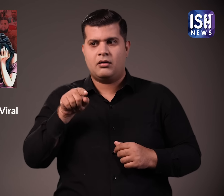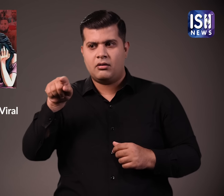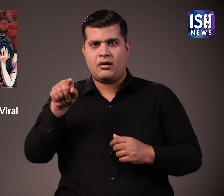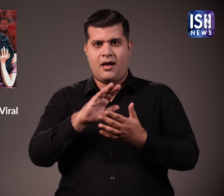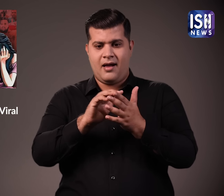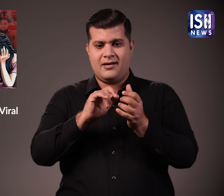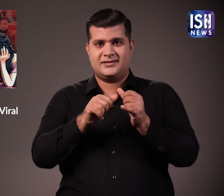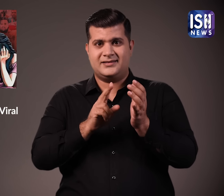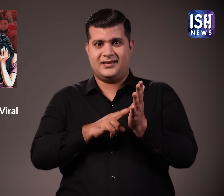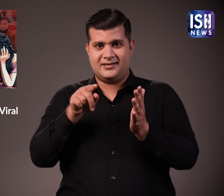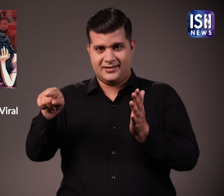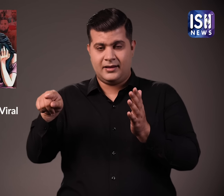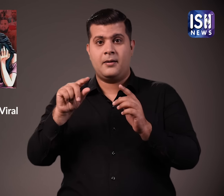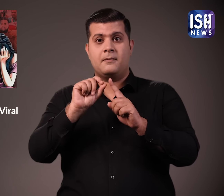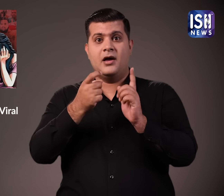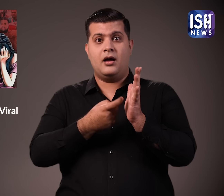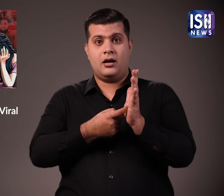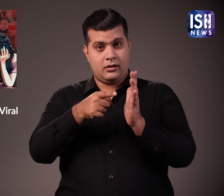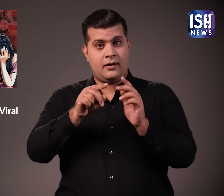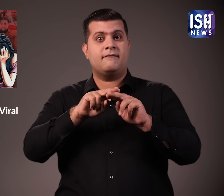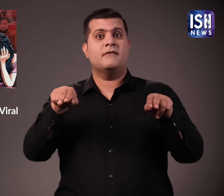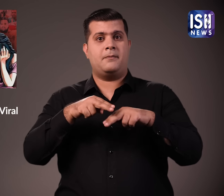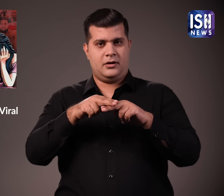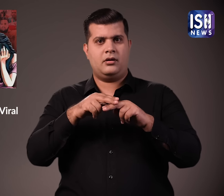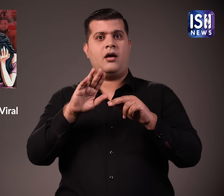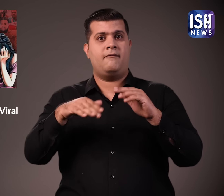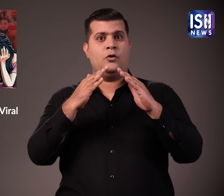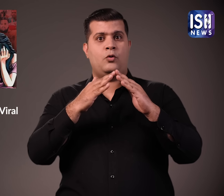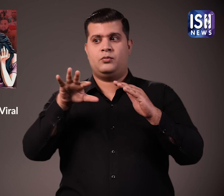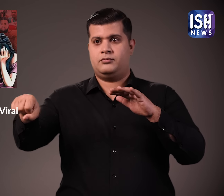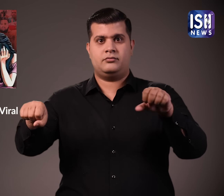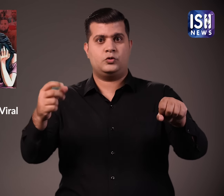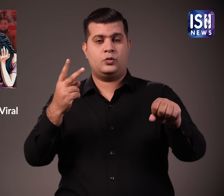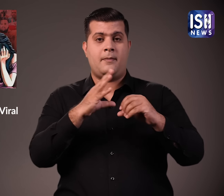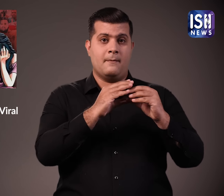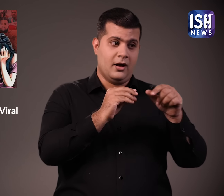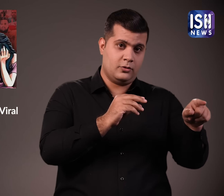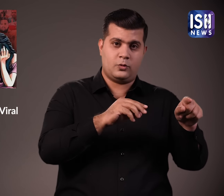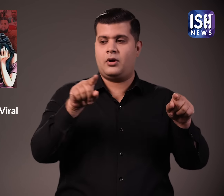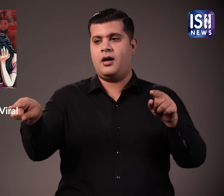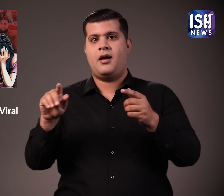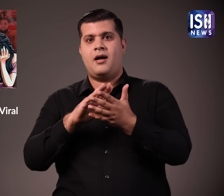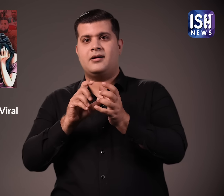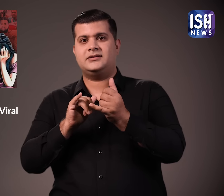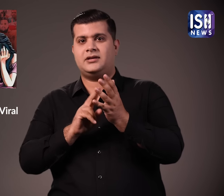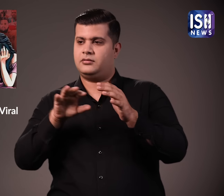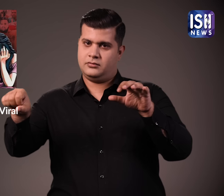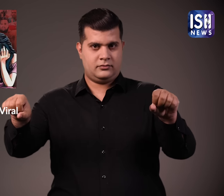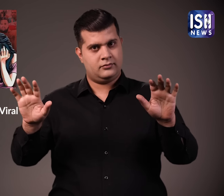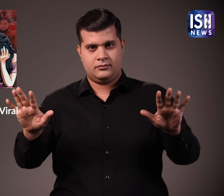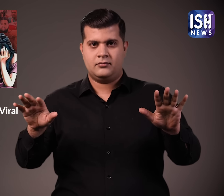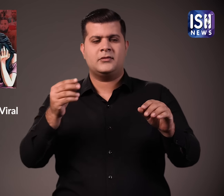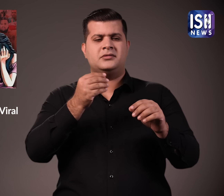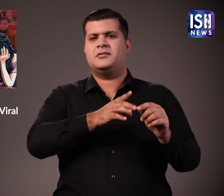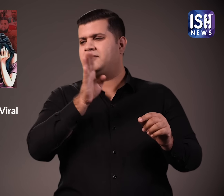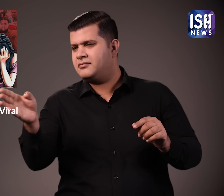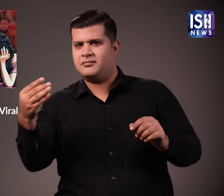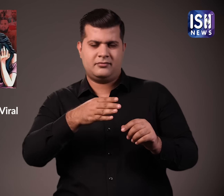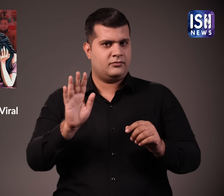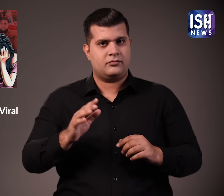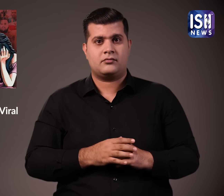Prajwal’s family stays in their two homes - Bengaluru and Hassan,